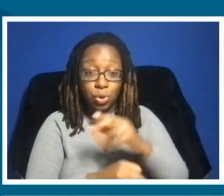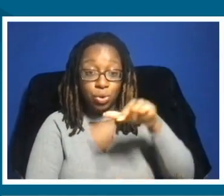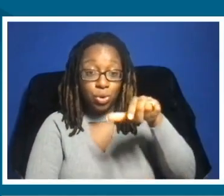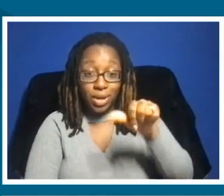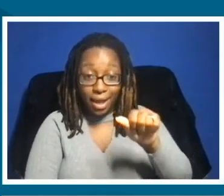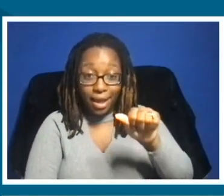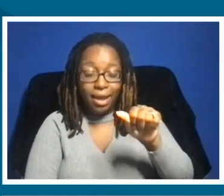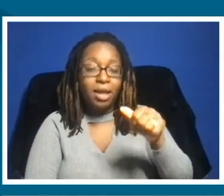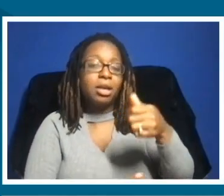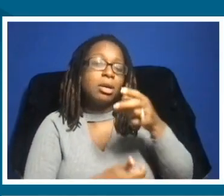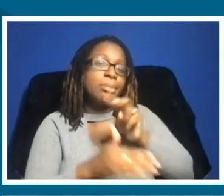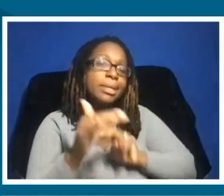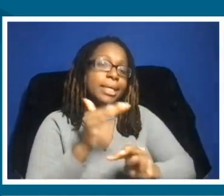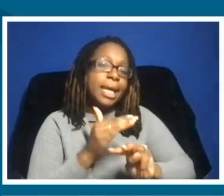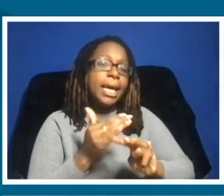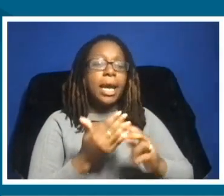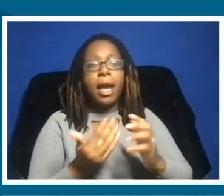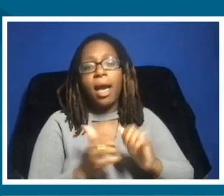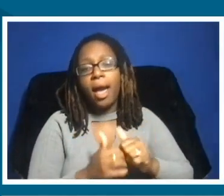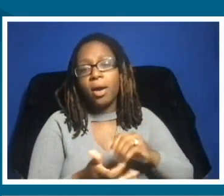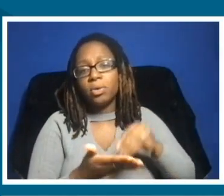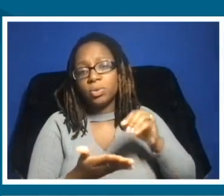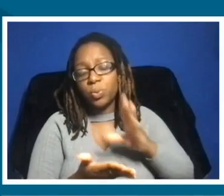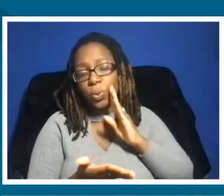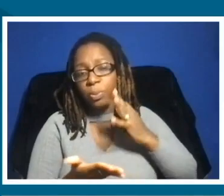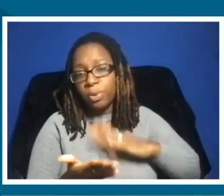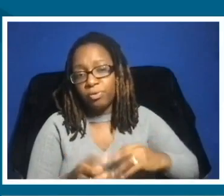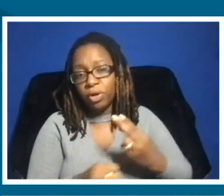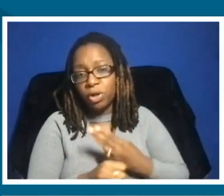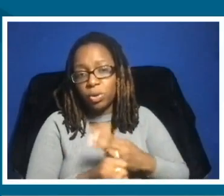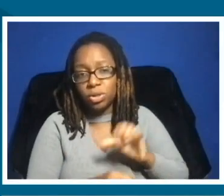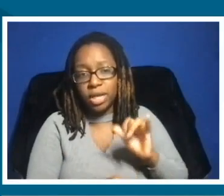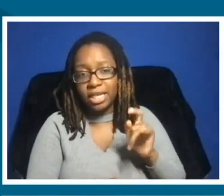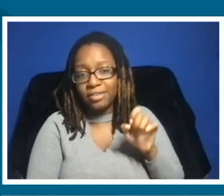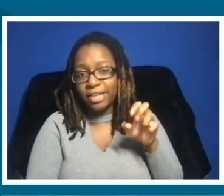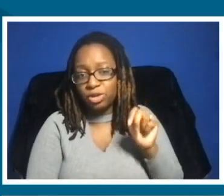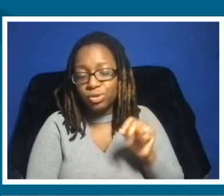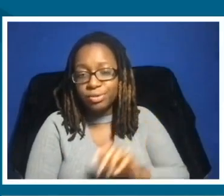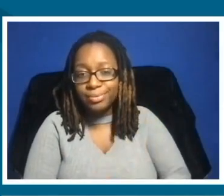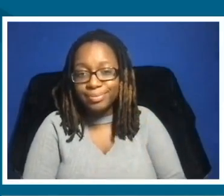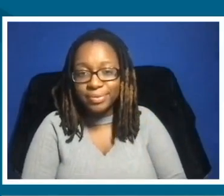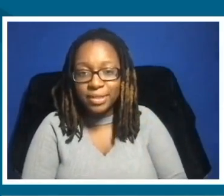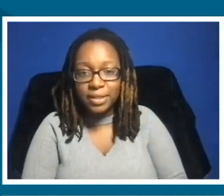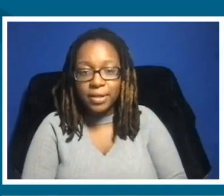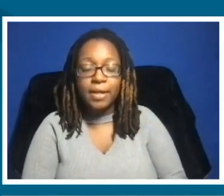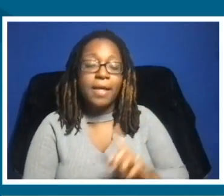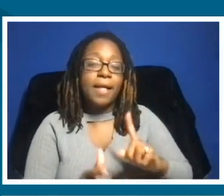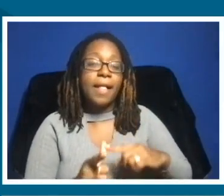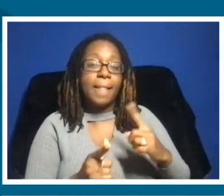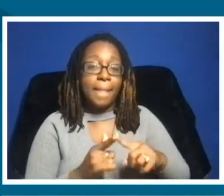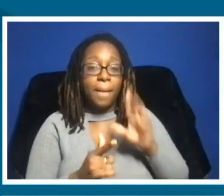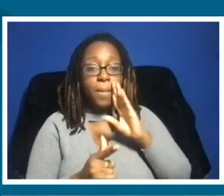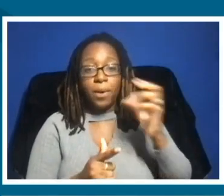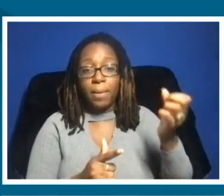ways that students might benefit from these activations that andrea is describing and then we'll come back and